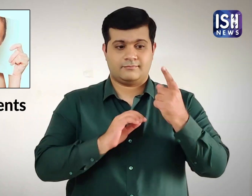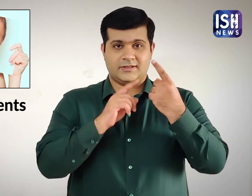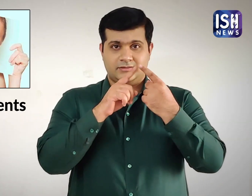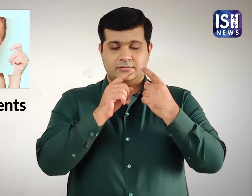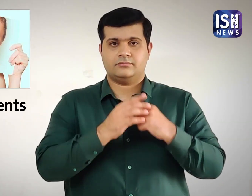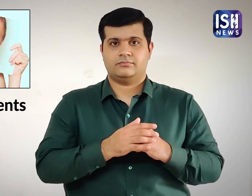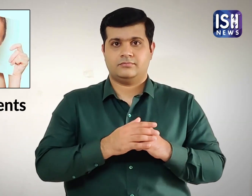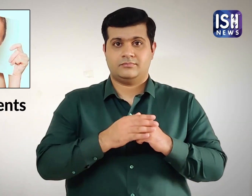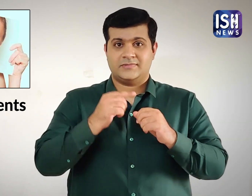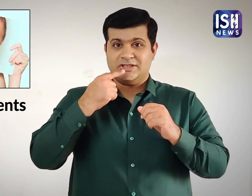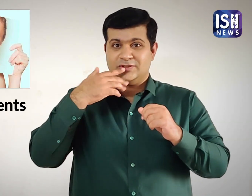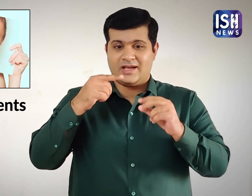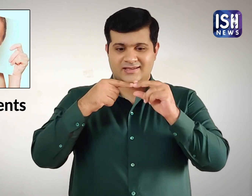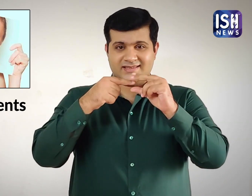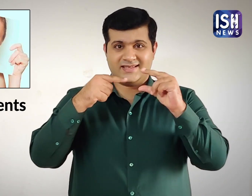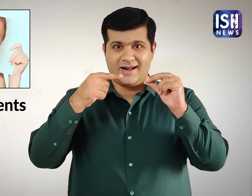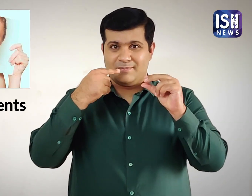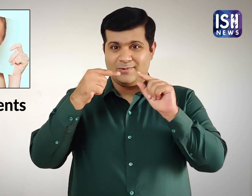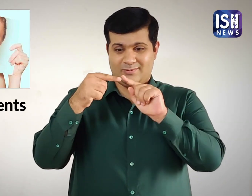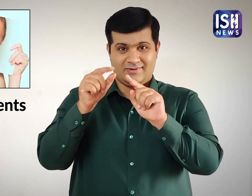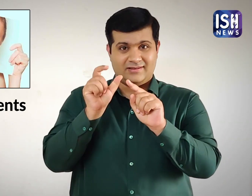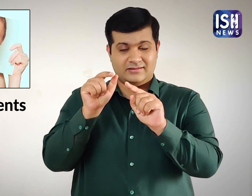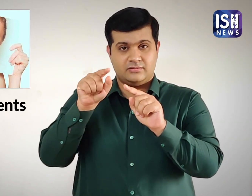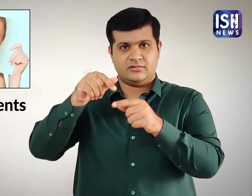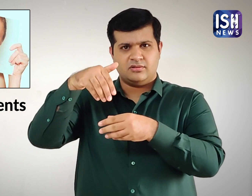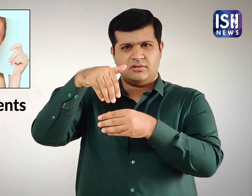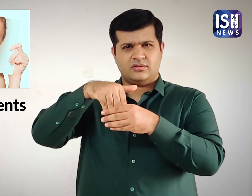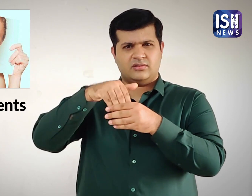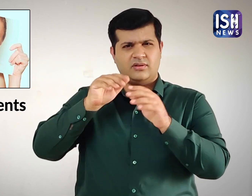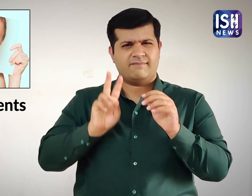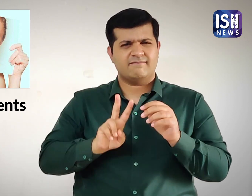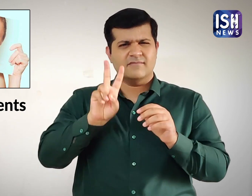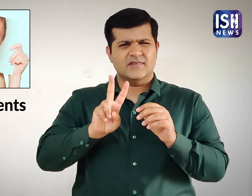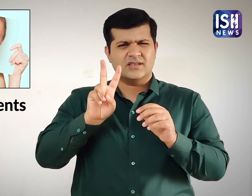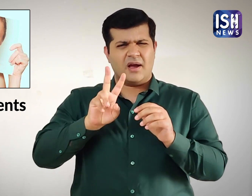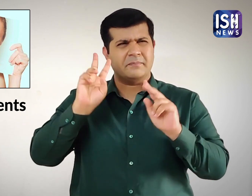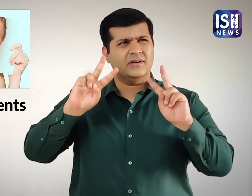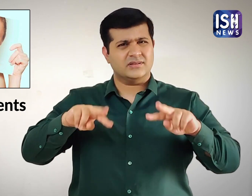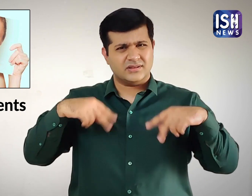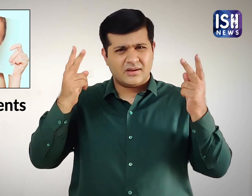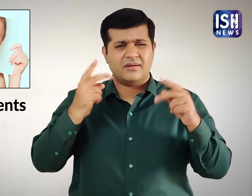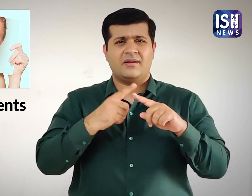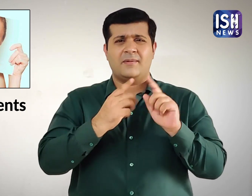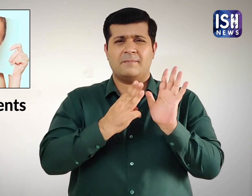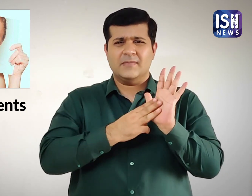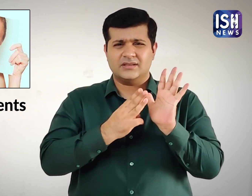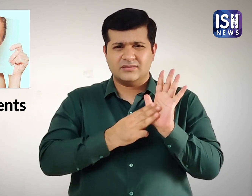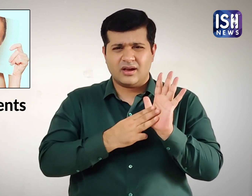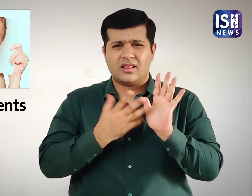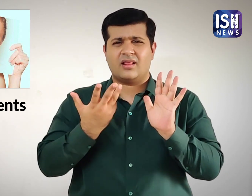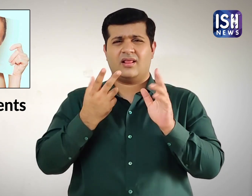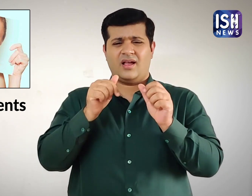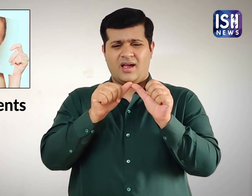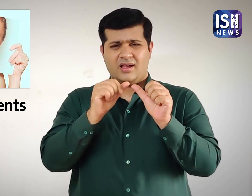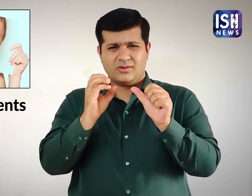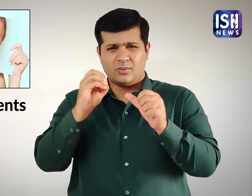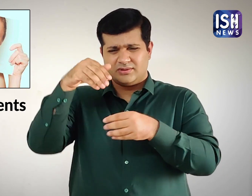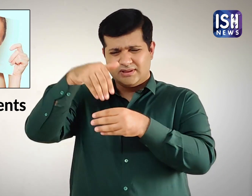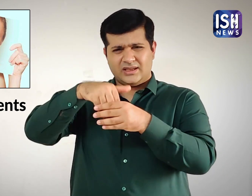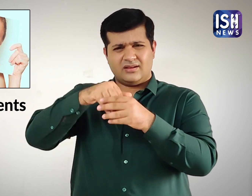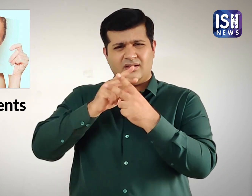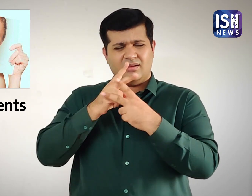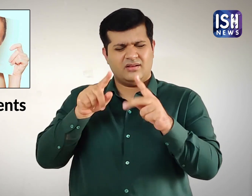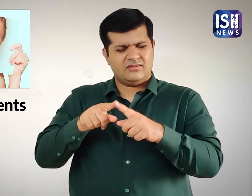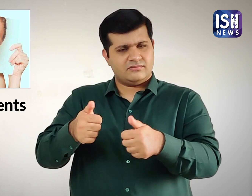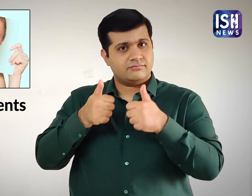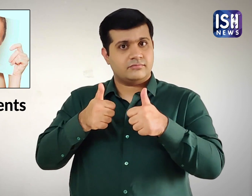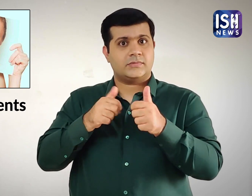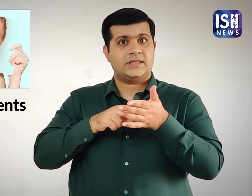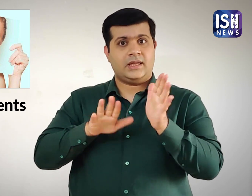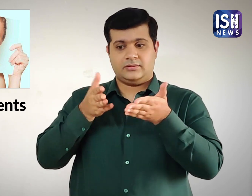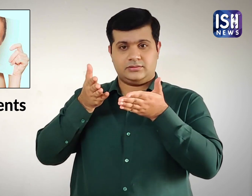Jalapeños are full of vitamins, minerals and antioxidants.